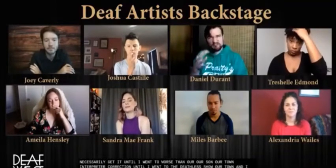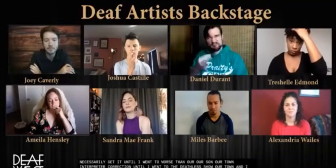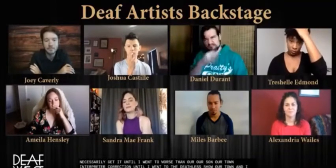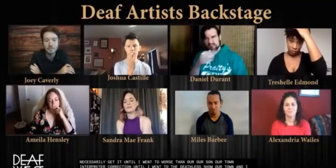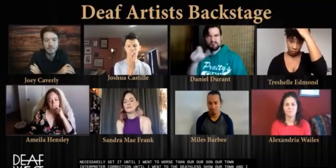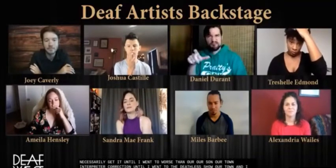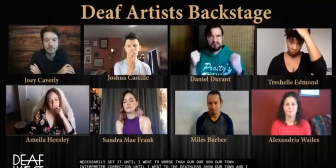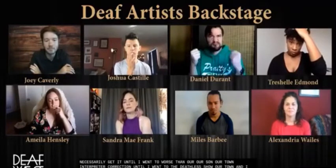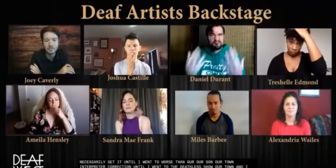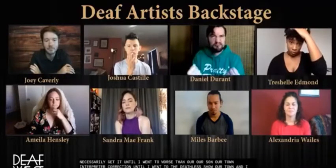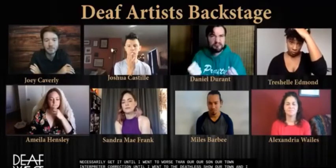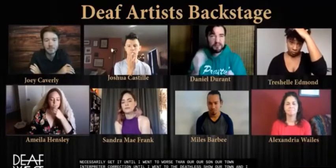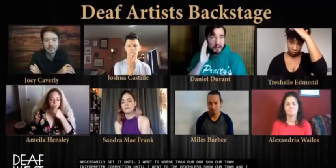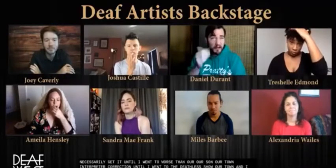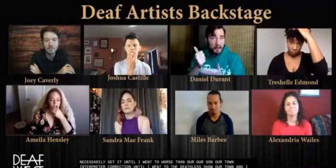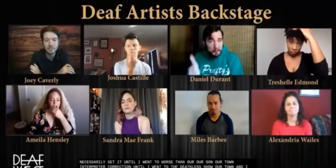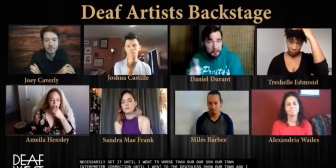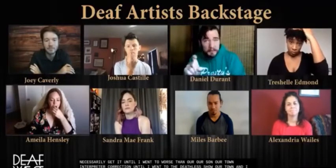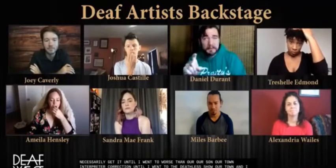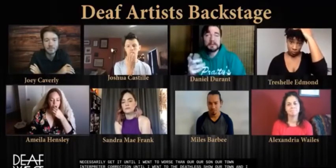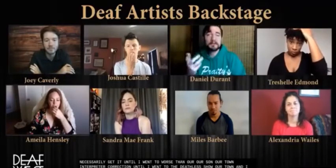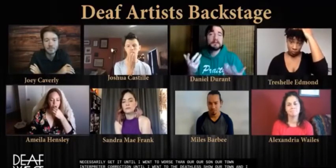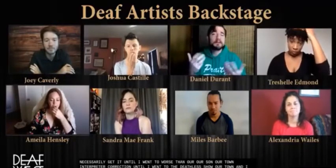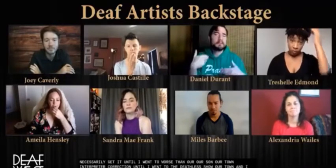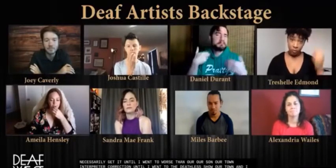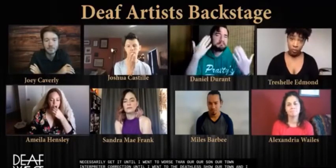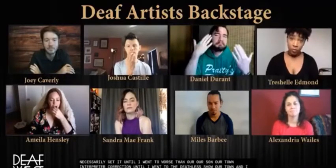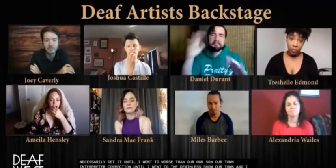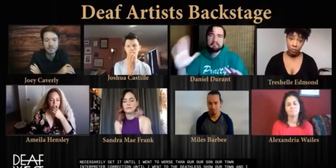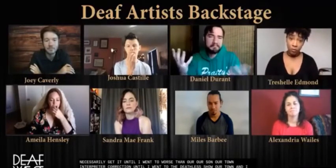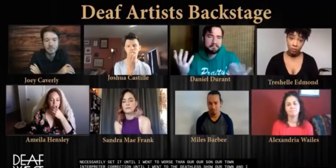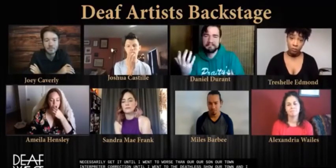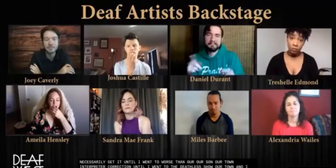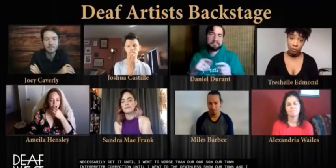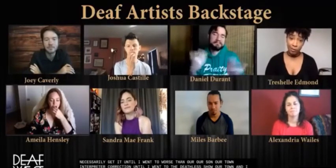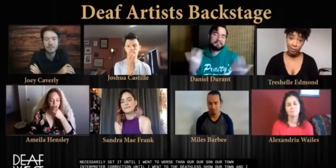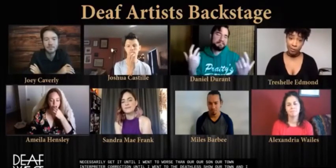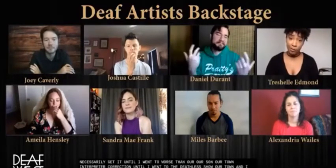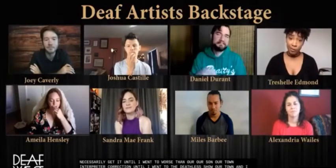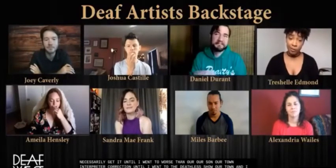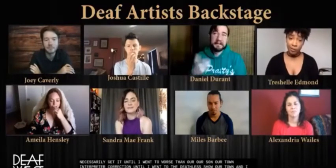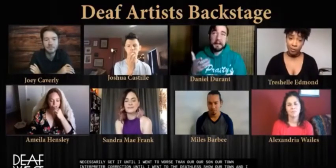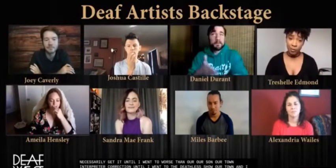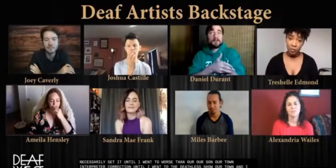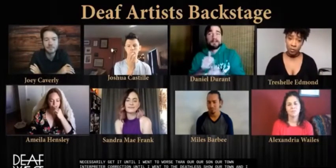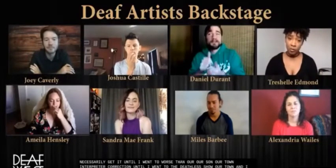Those hearing actors who were on stage, could sign.